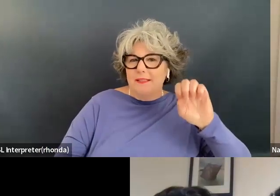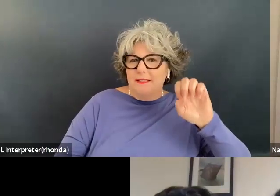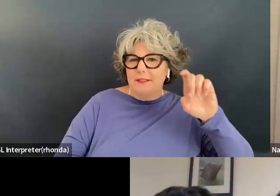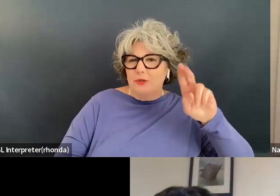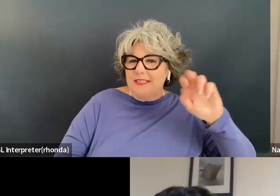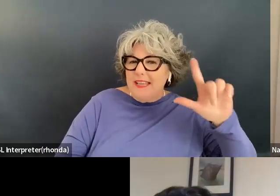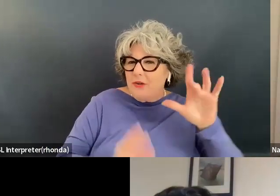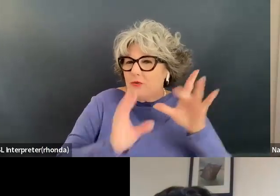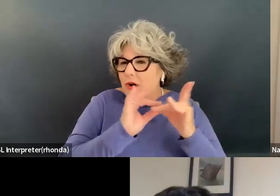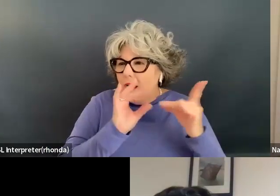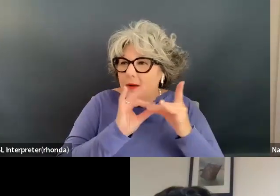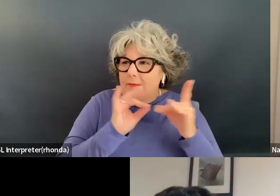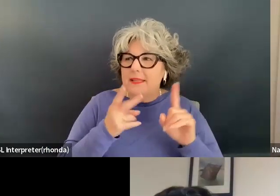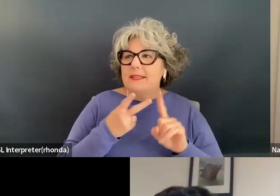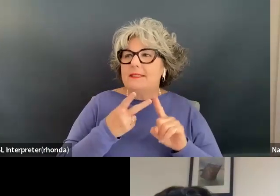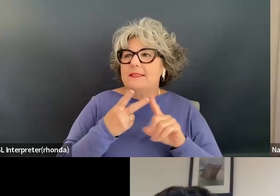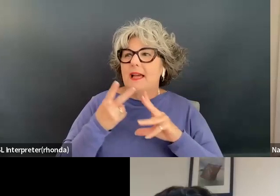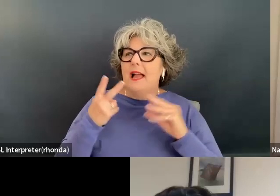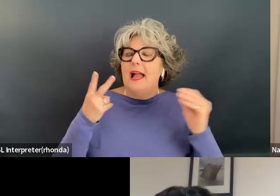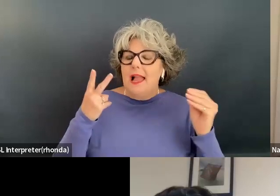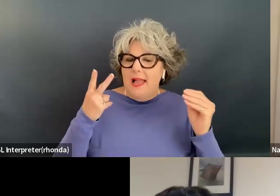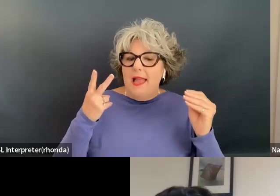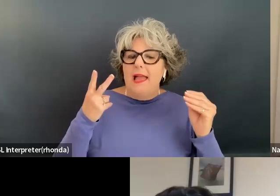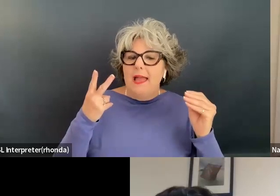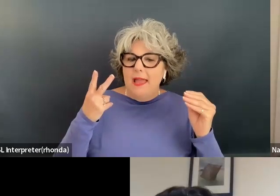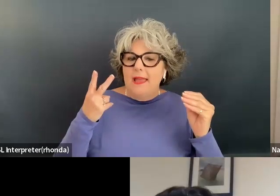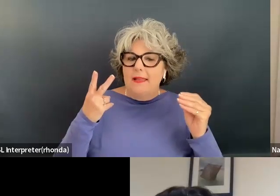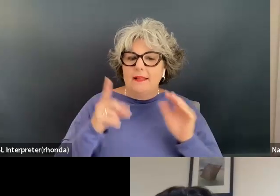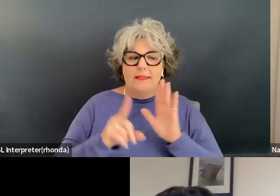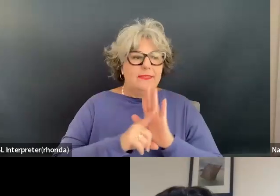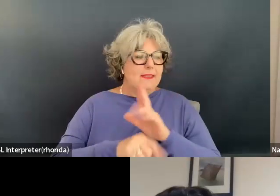Like, I mean this is their natural need.